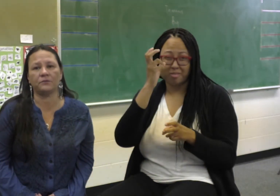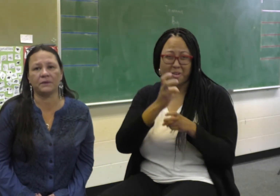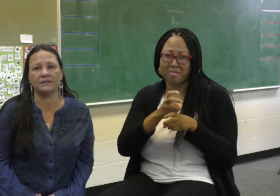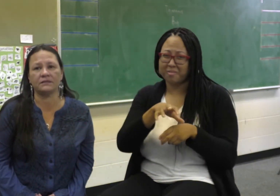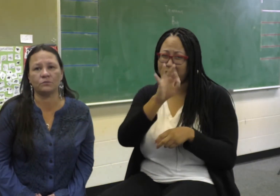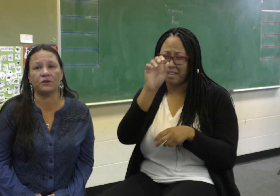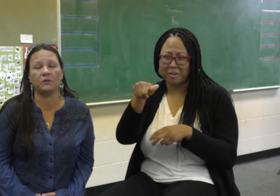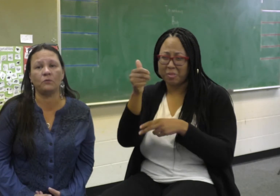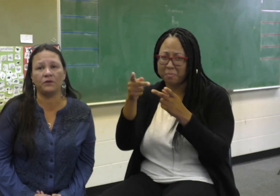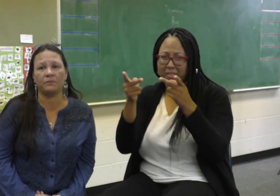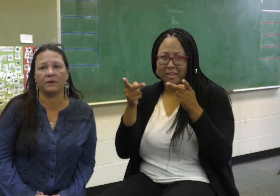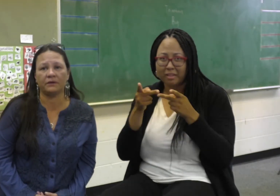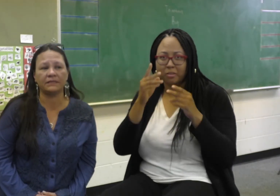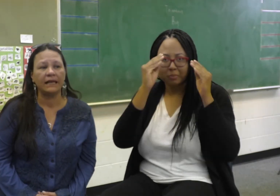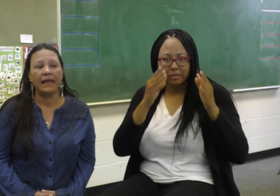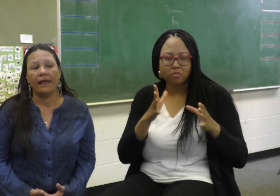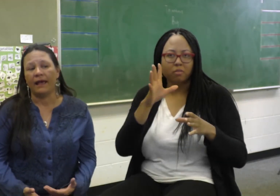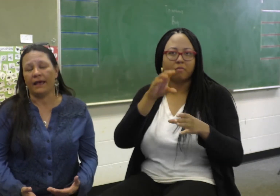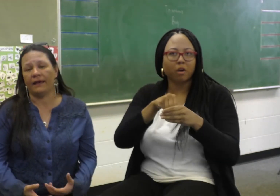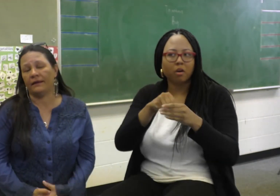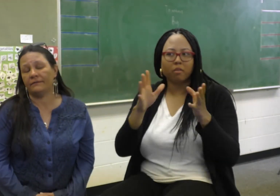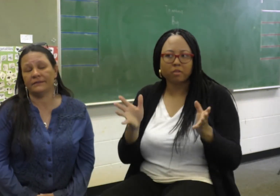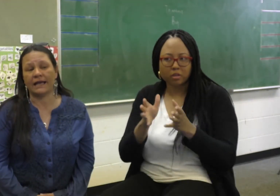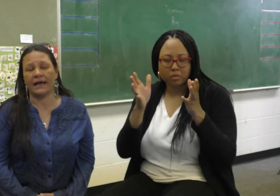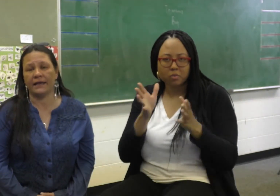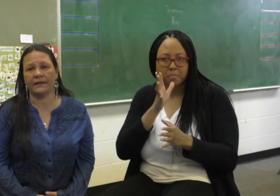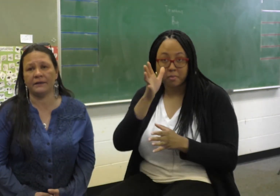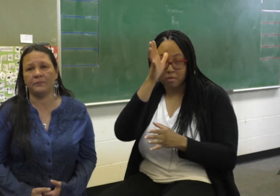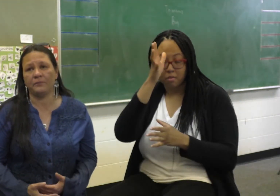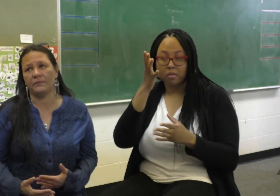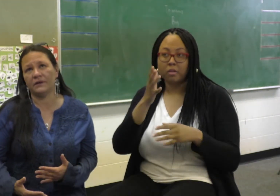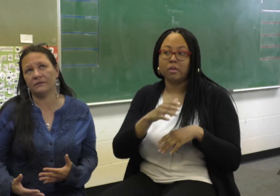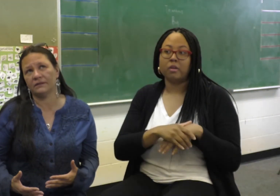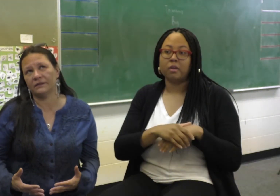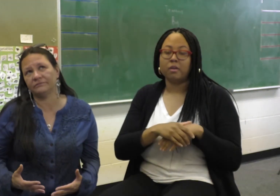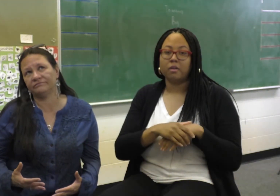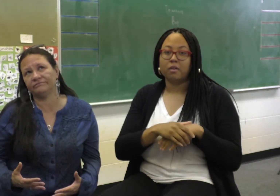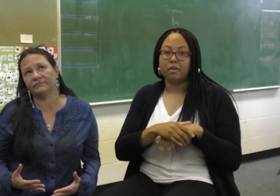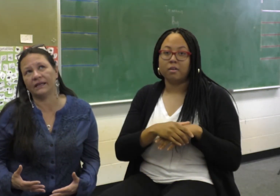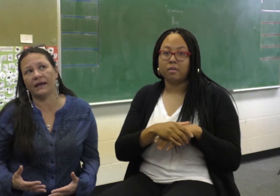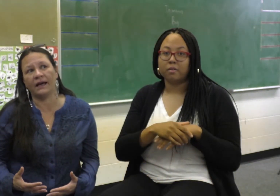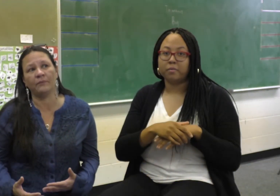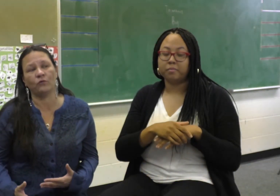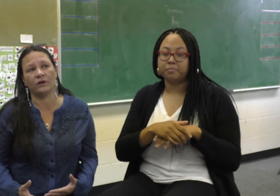It’s hard to get that in a lot of other places, working with the parents.